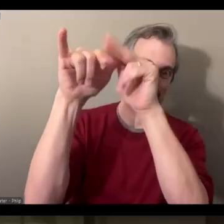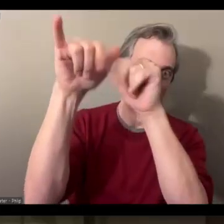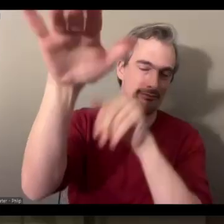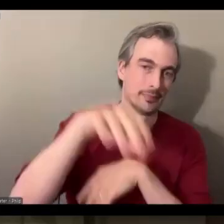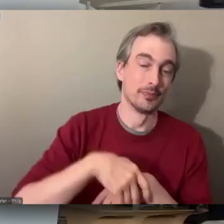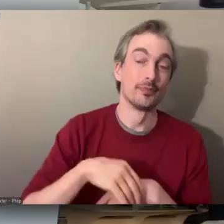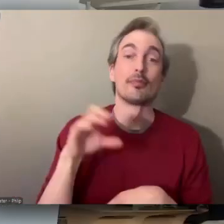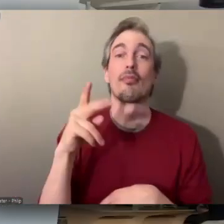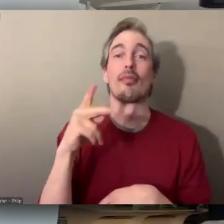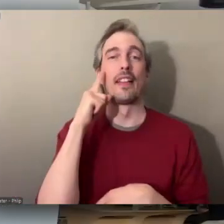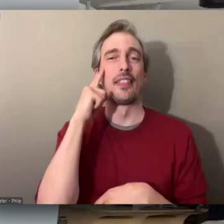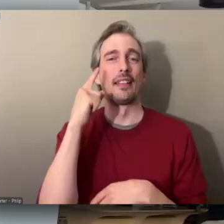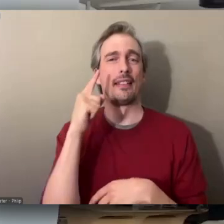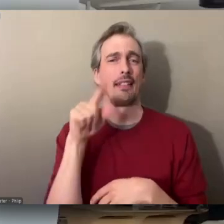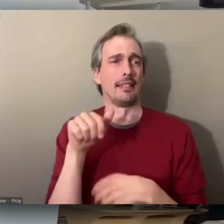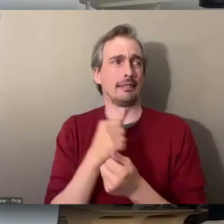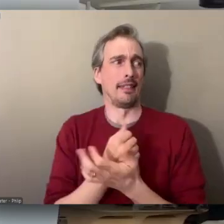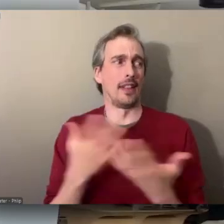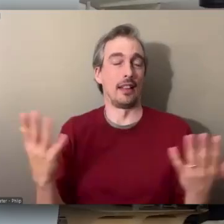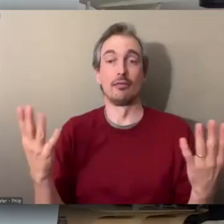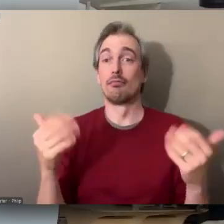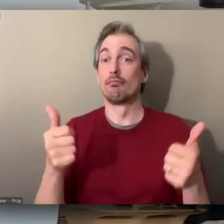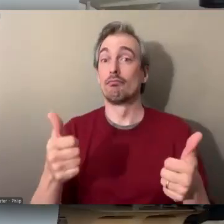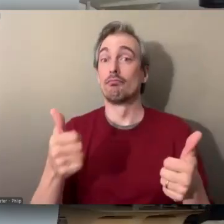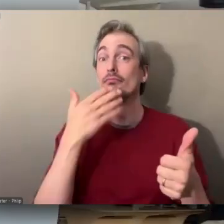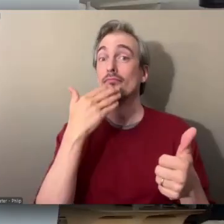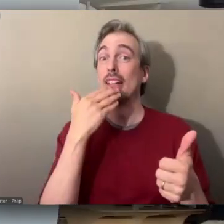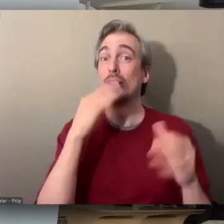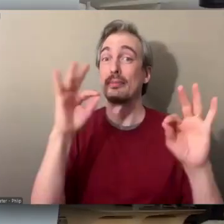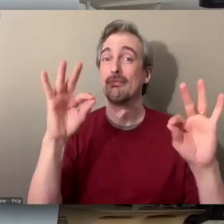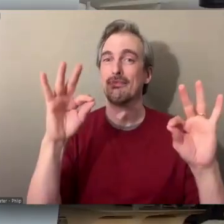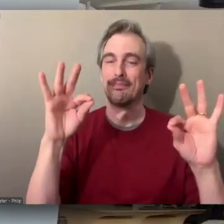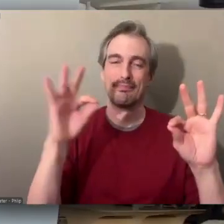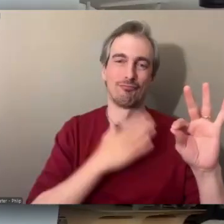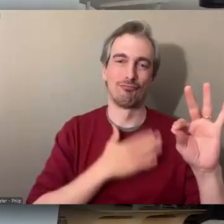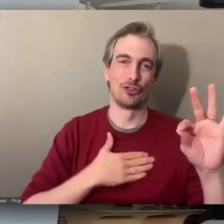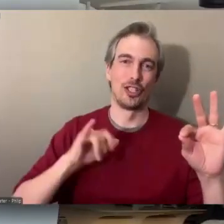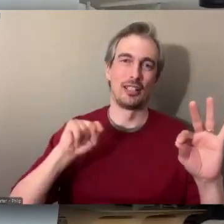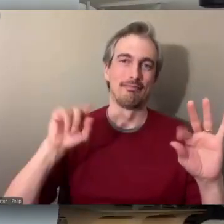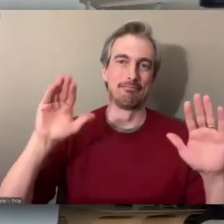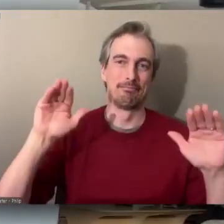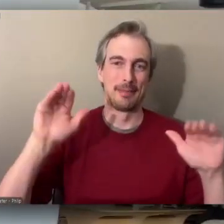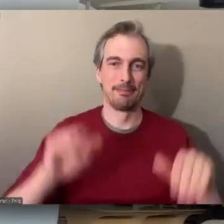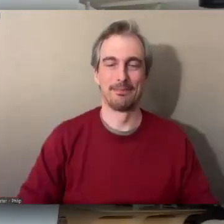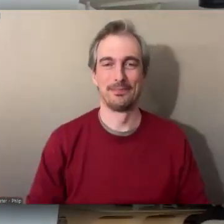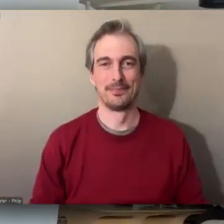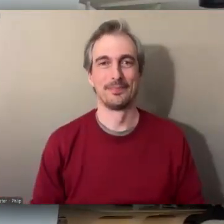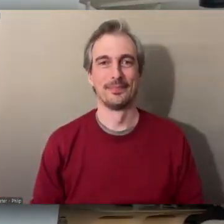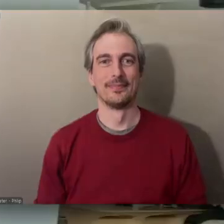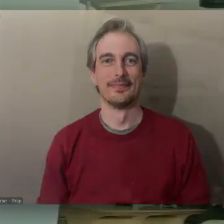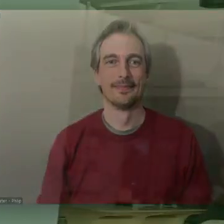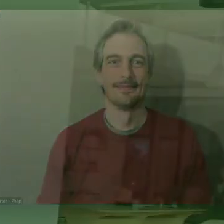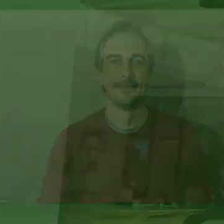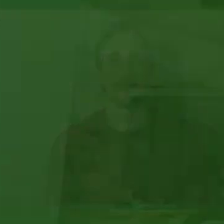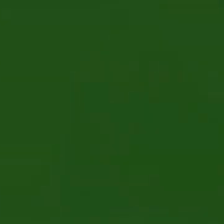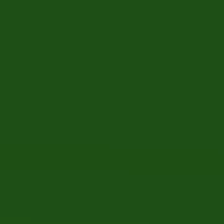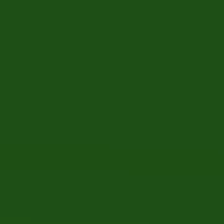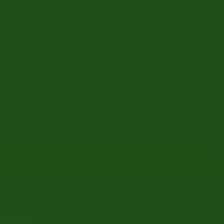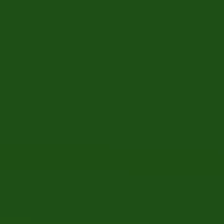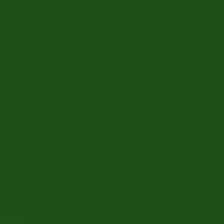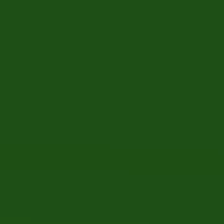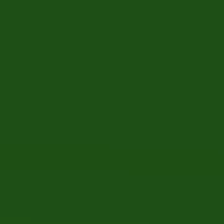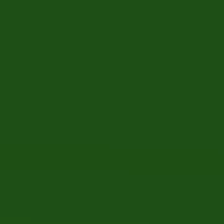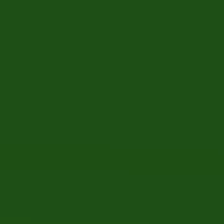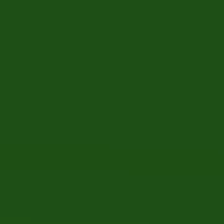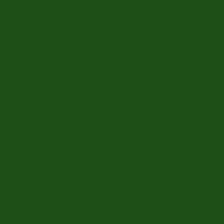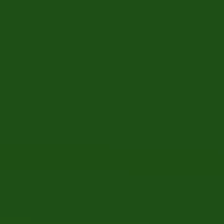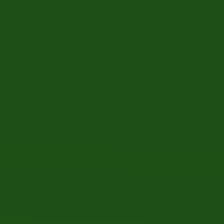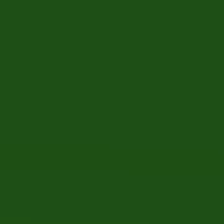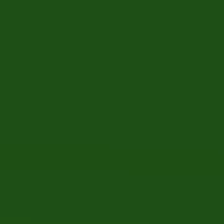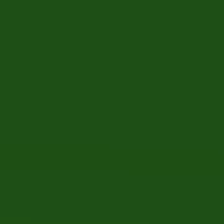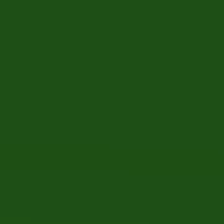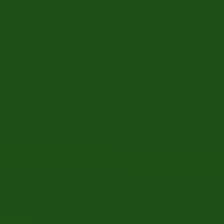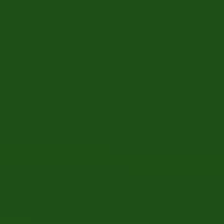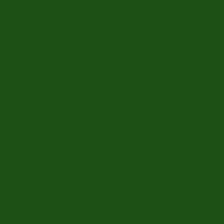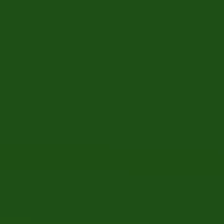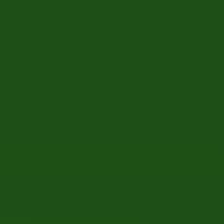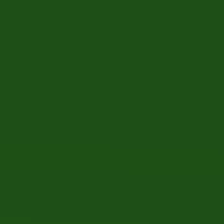Thank you very much, everybody. Appreciate it. Bye.